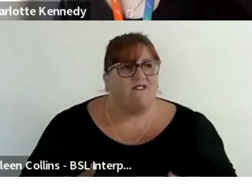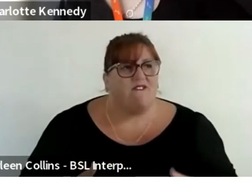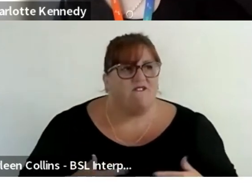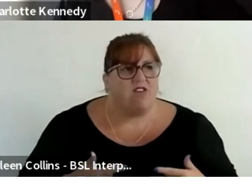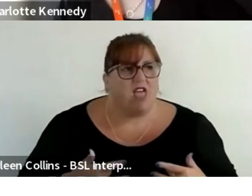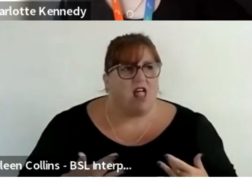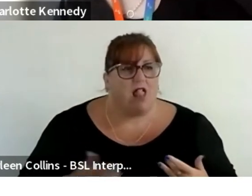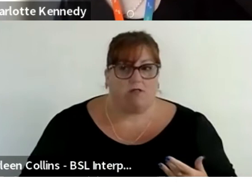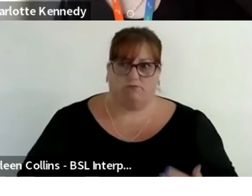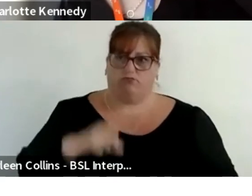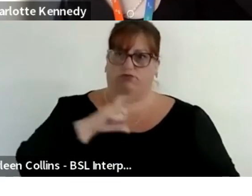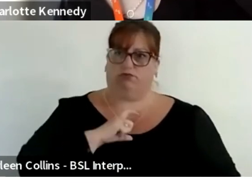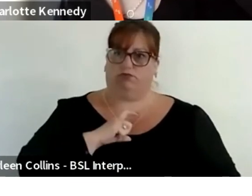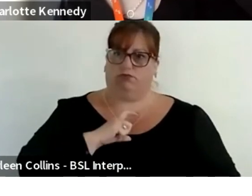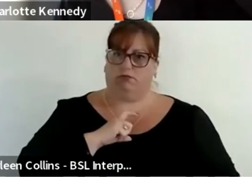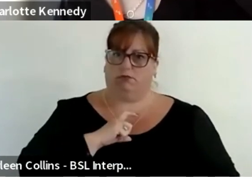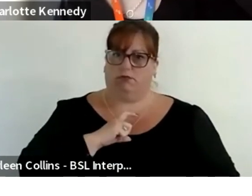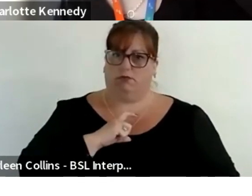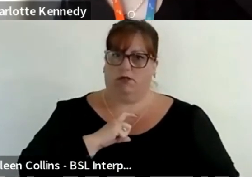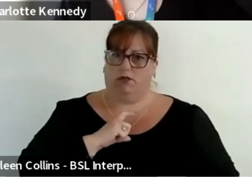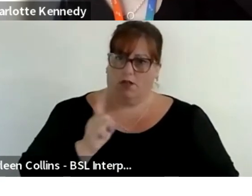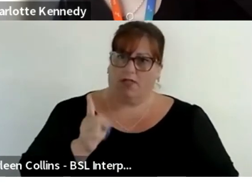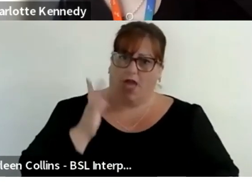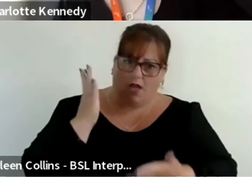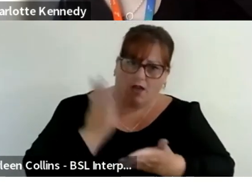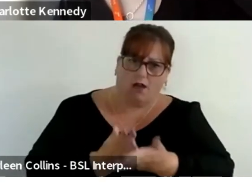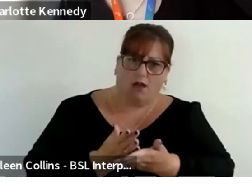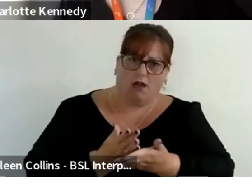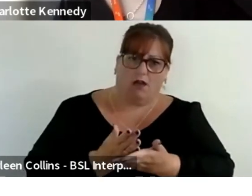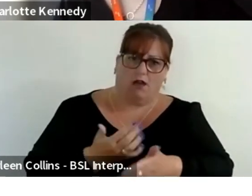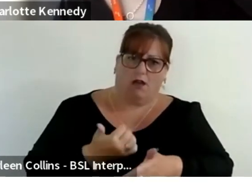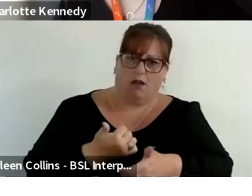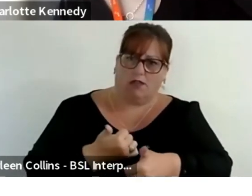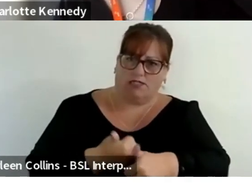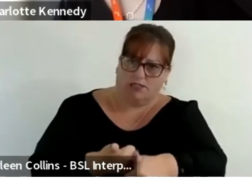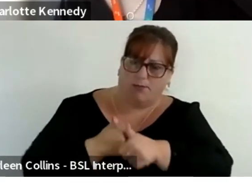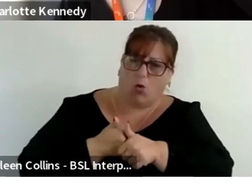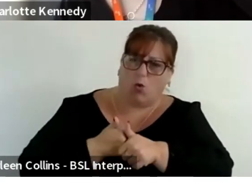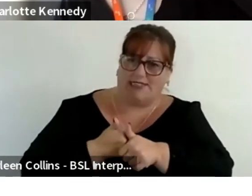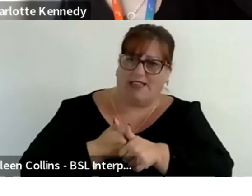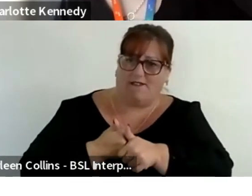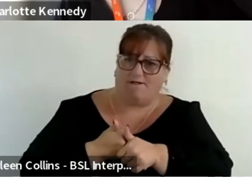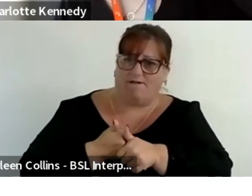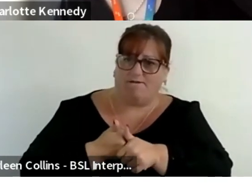mean it when they say that they are supportive of people with neurodivergences.